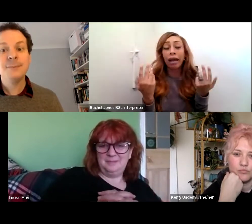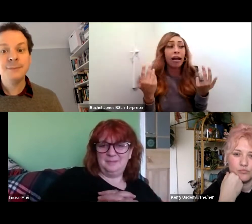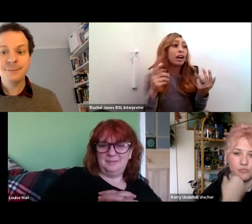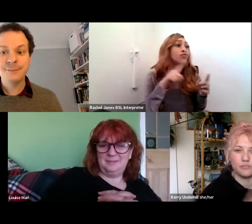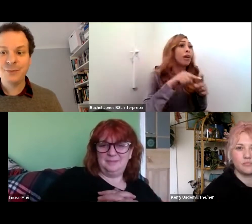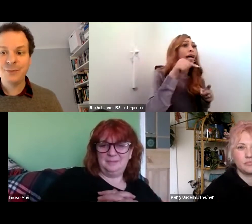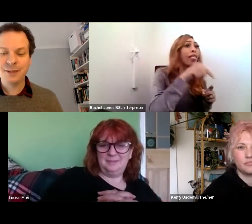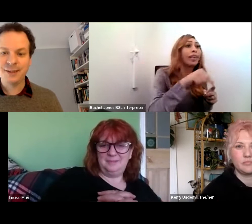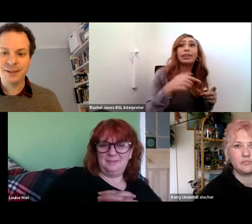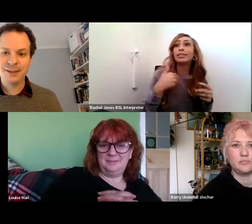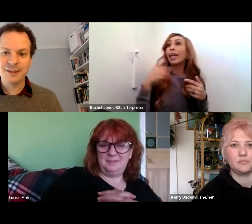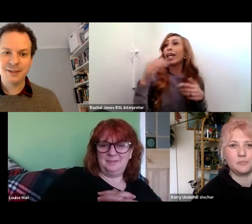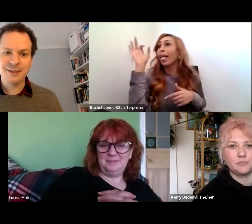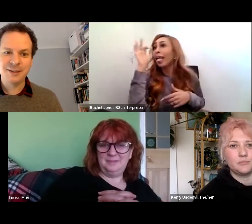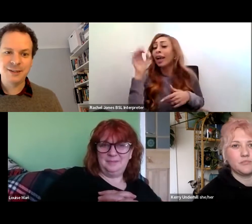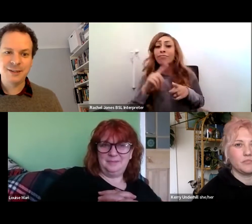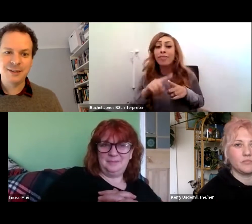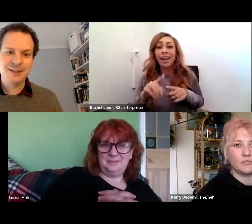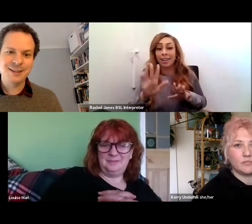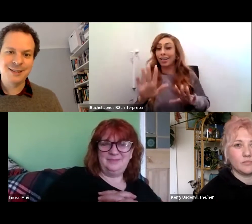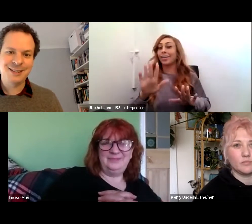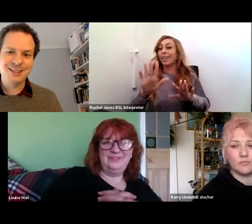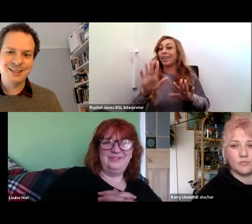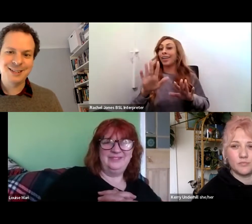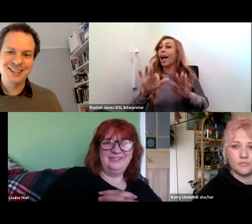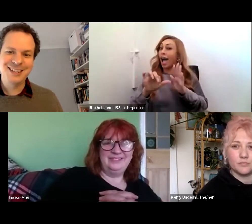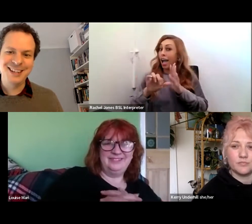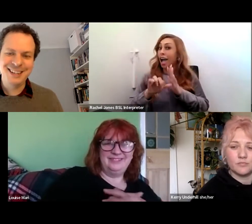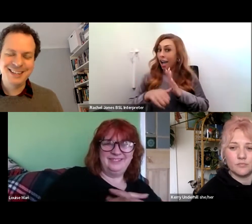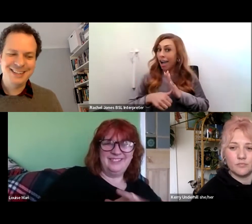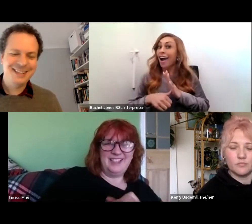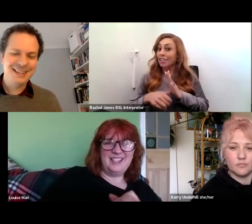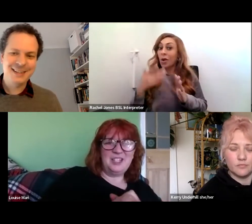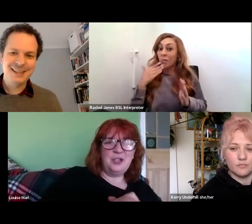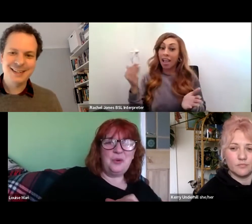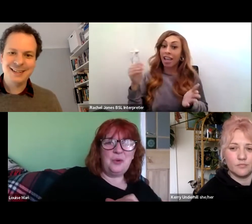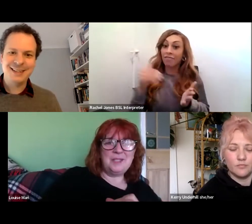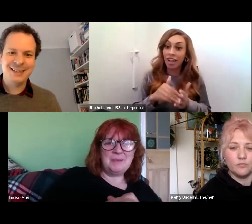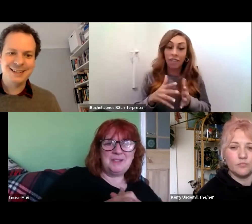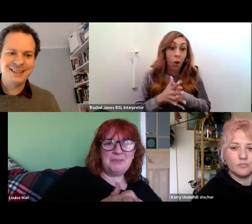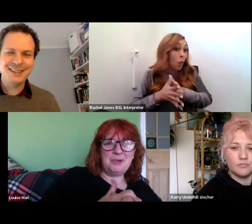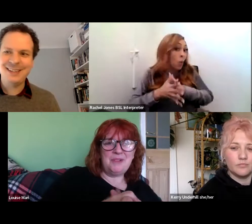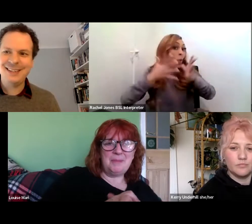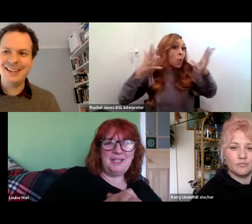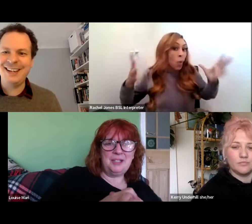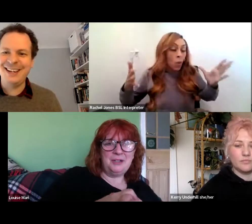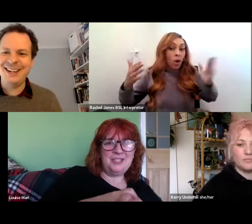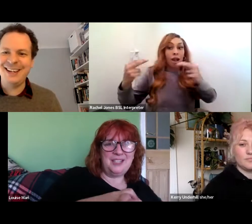and not realising that actually, it's much harder than we imagine. There's an enormous amount of programming and coding